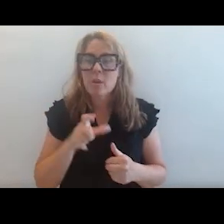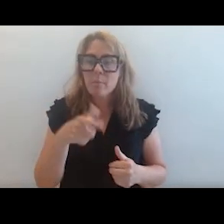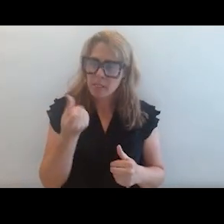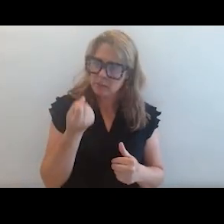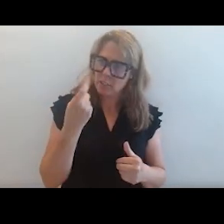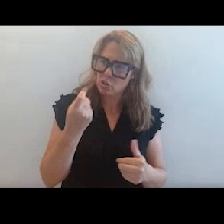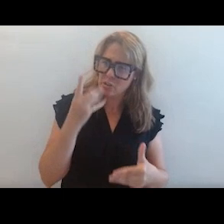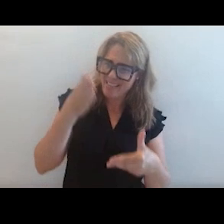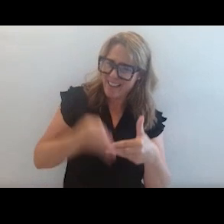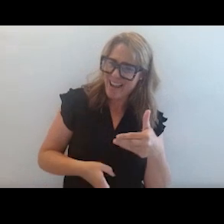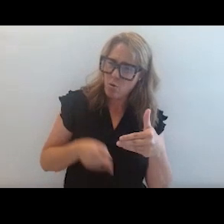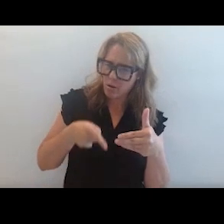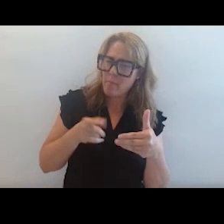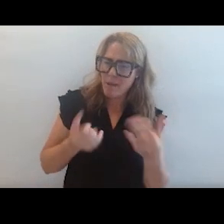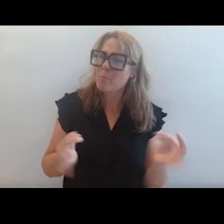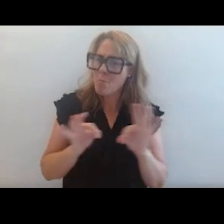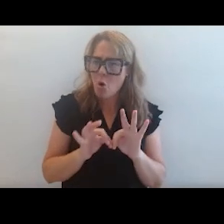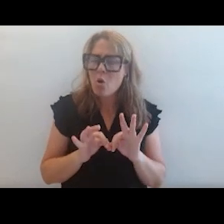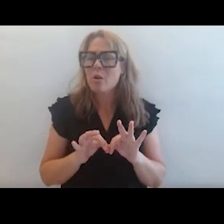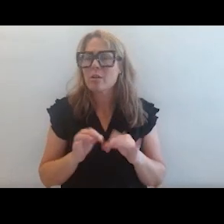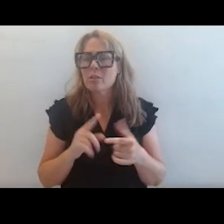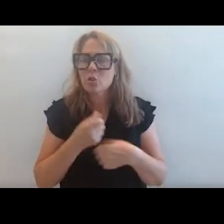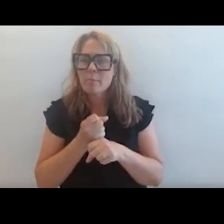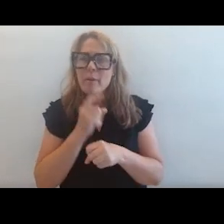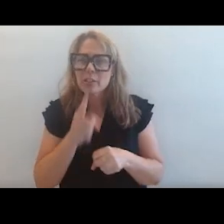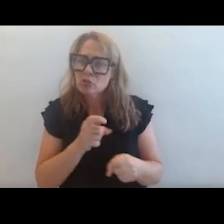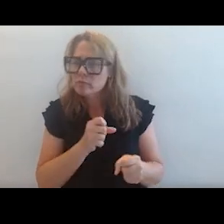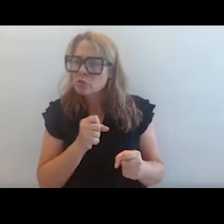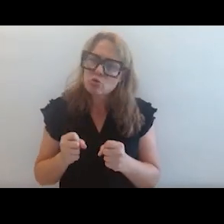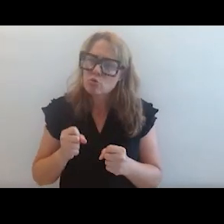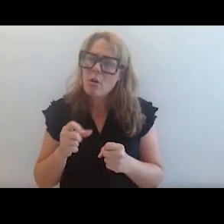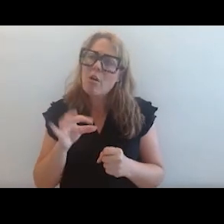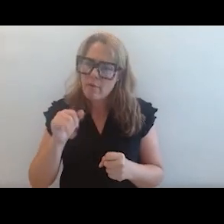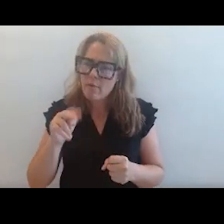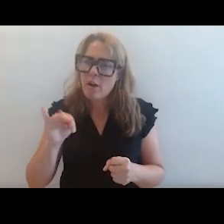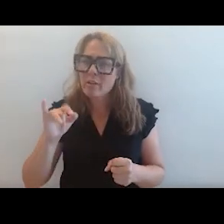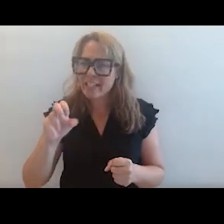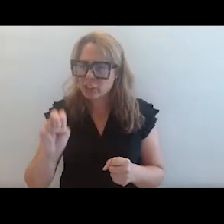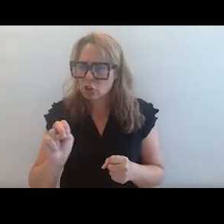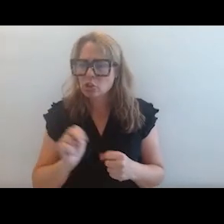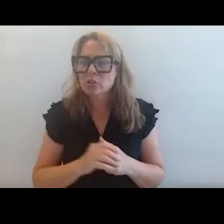Understanding your outcomes is a critical step to ensure a strong foundation. Make